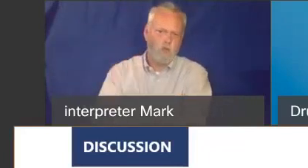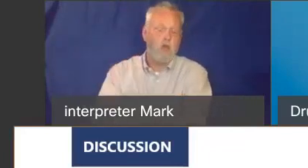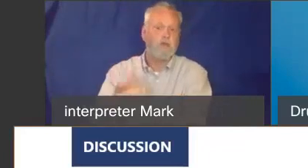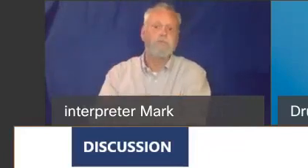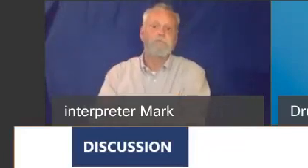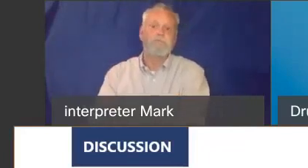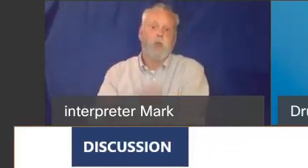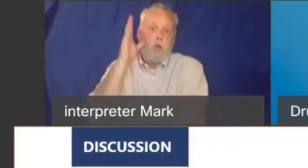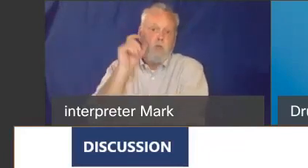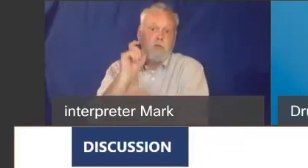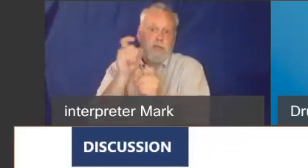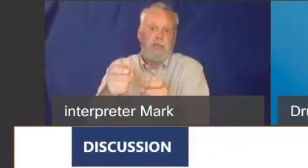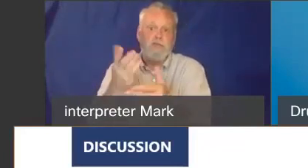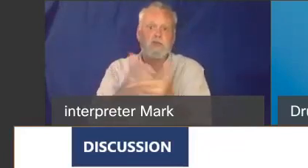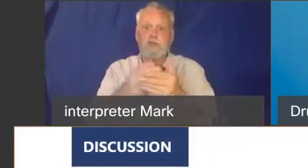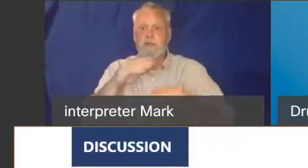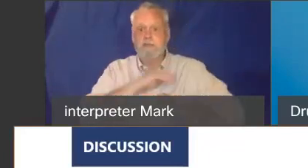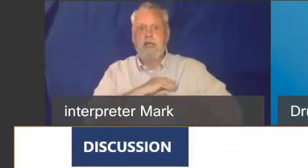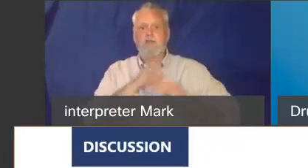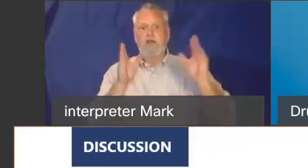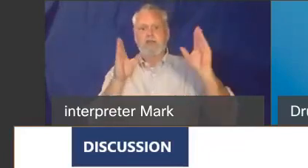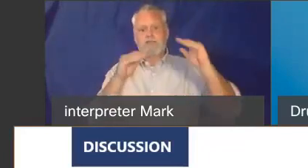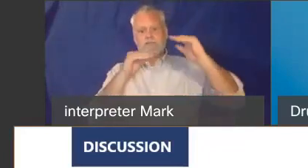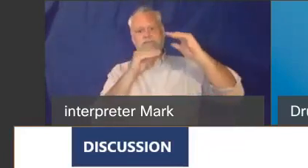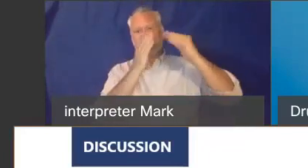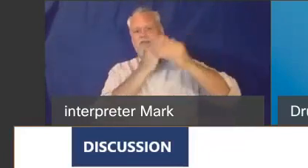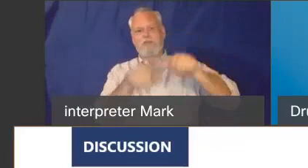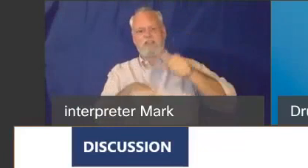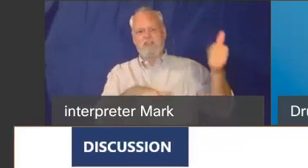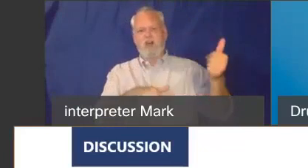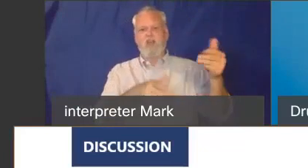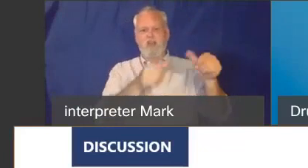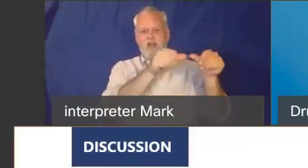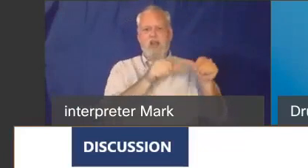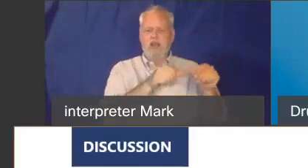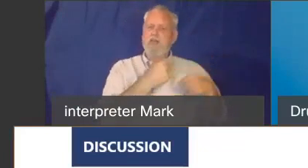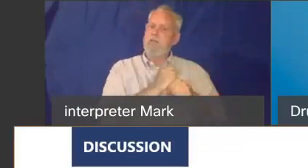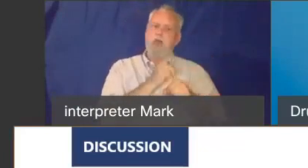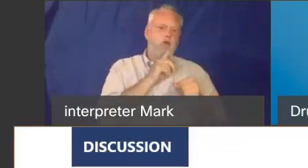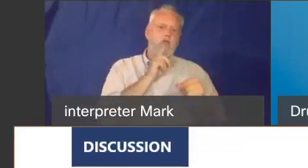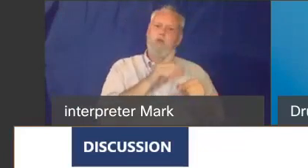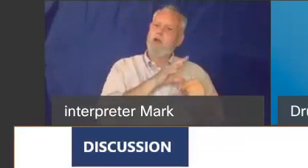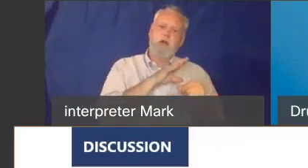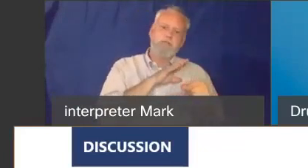We can give you some satisfaction on on some of these other elements to make it a really complete and integrated bank network for the city.